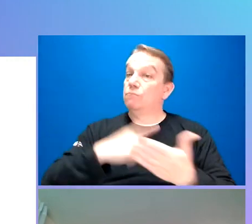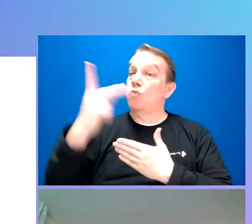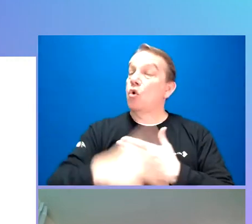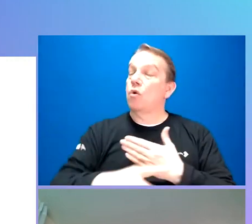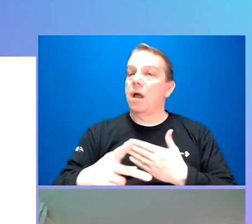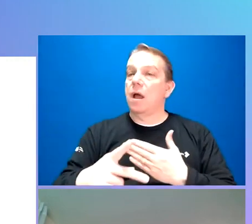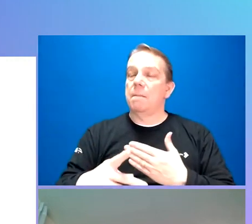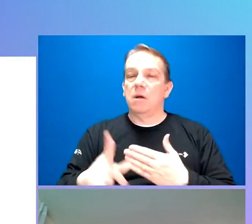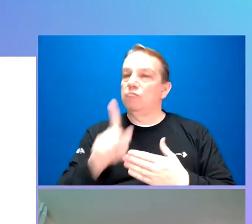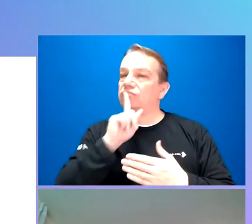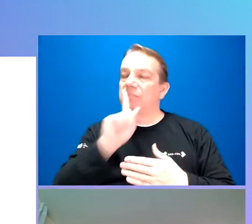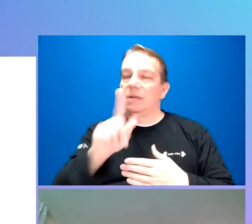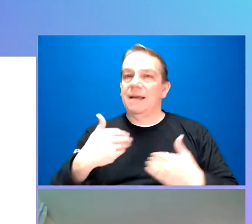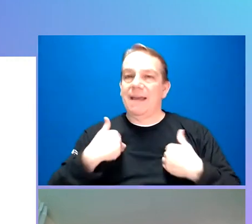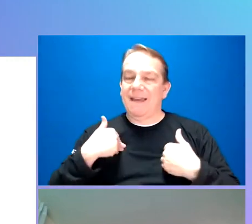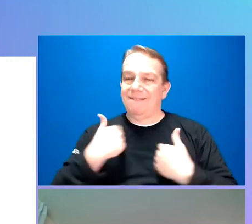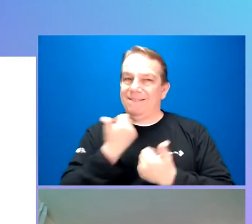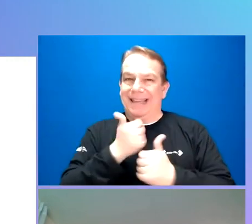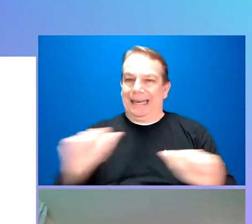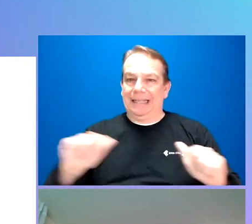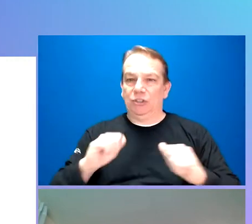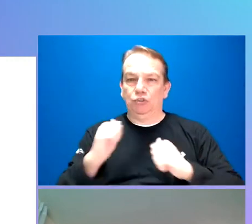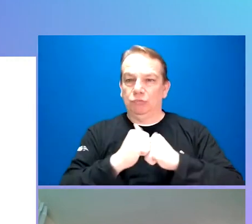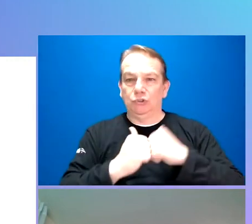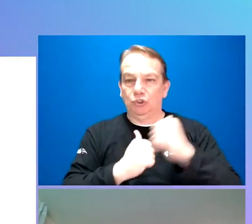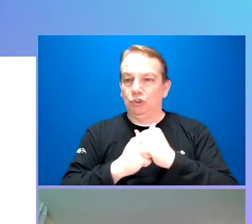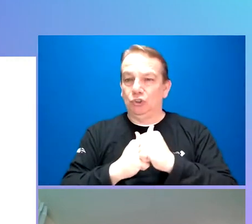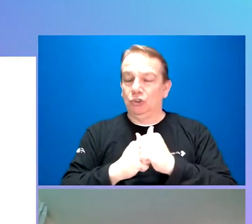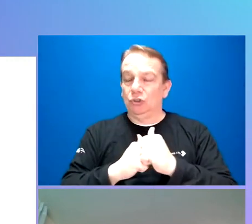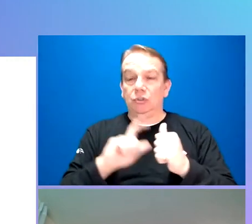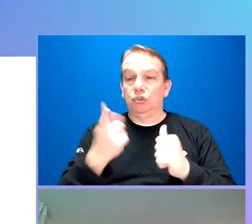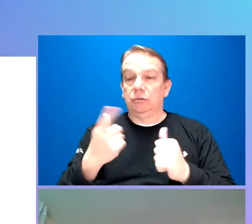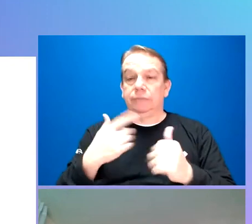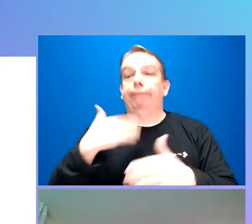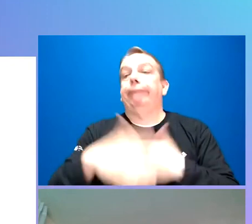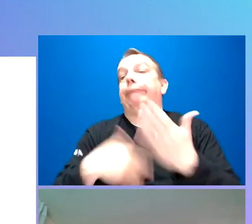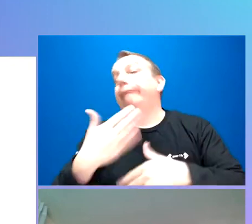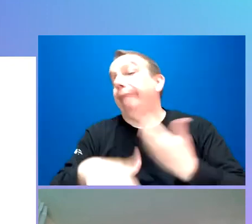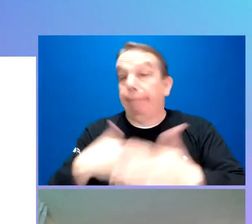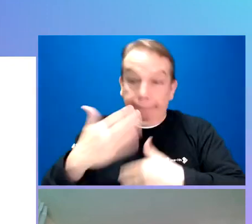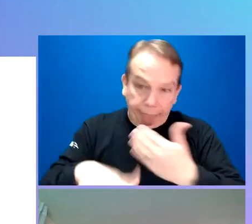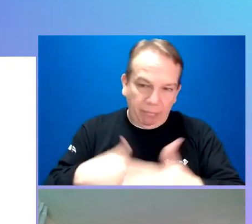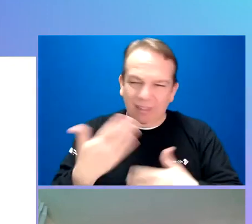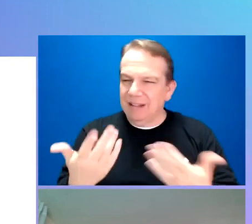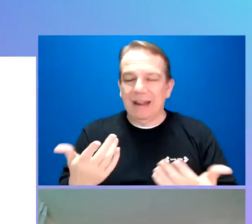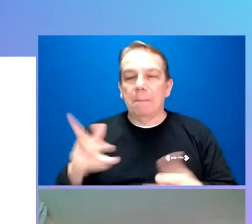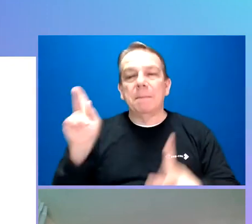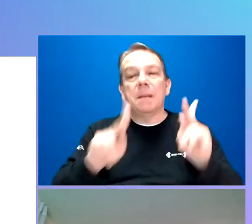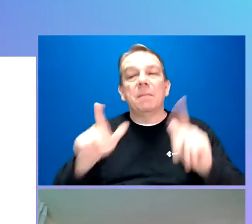understand and how, um, what the skills they need, they need to